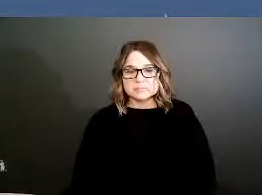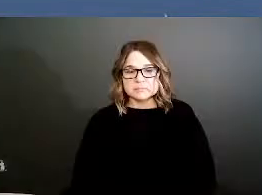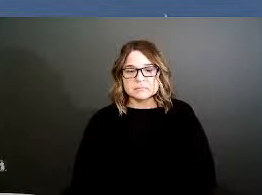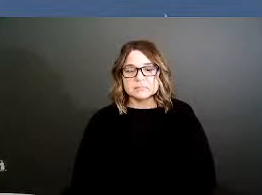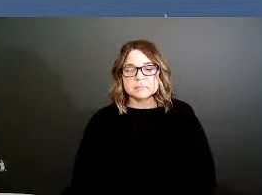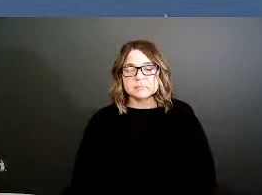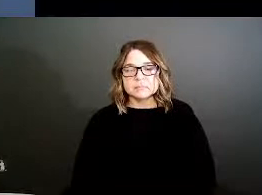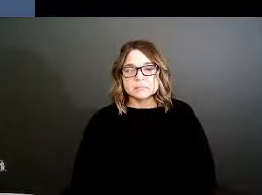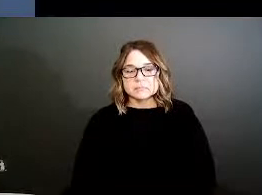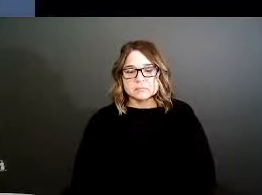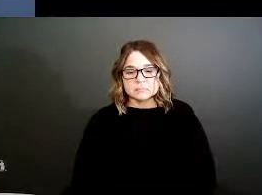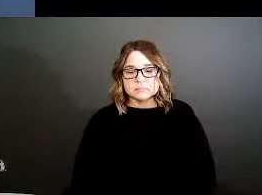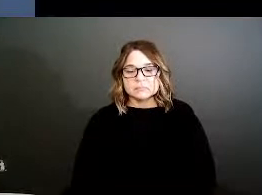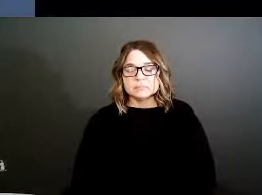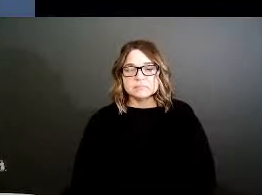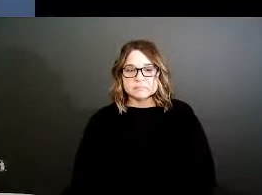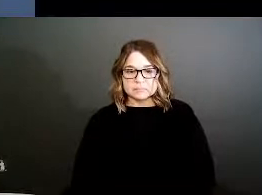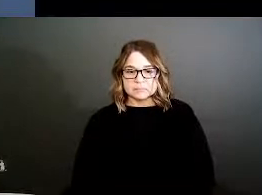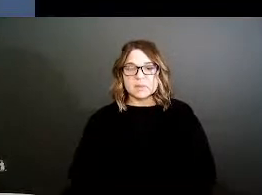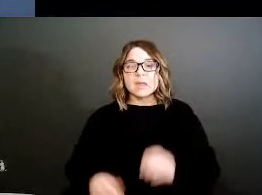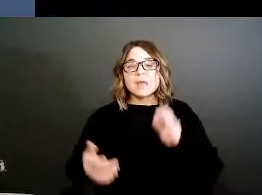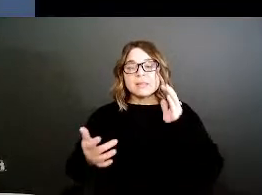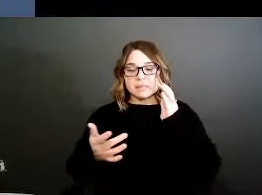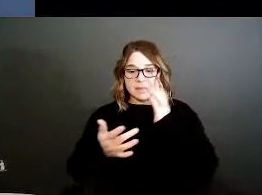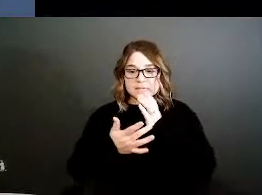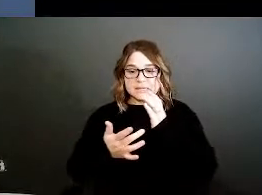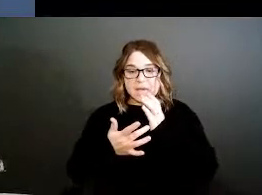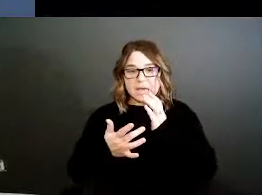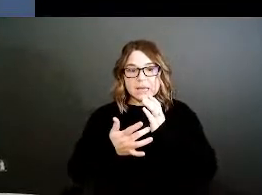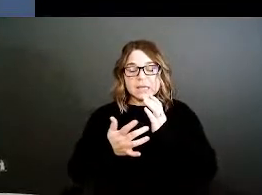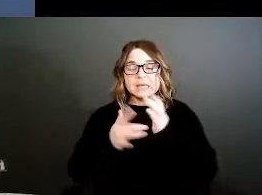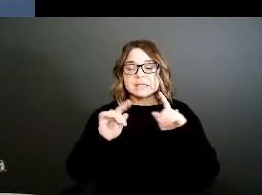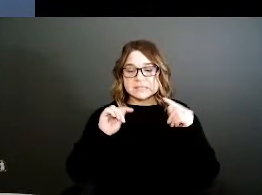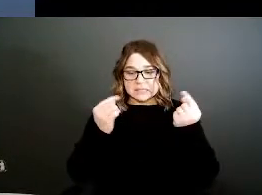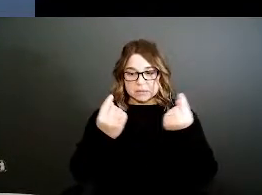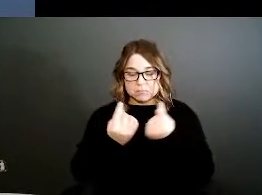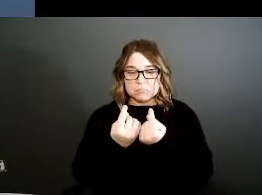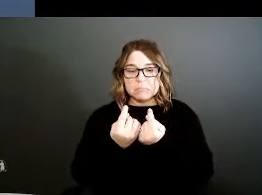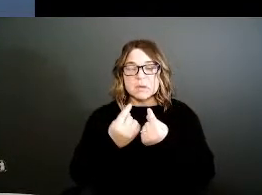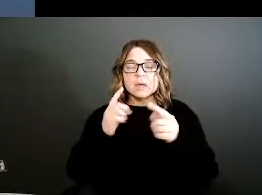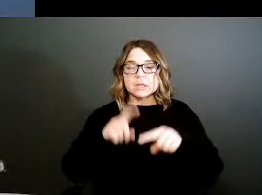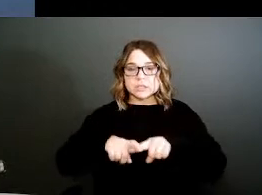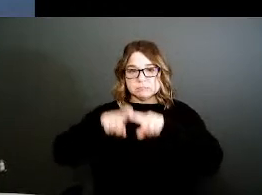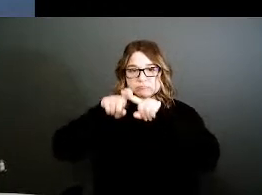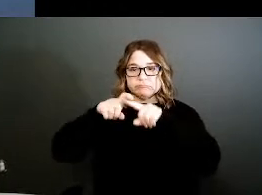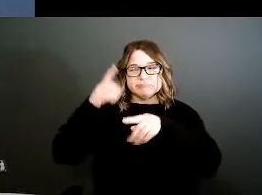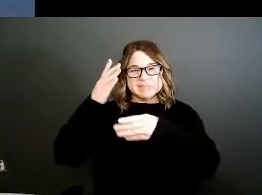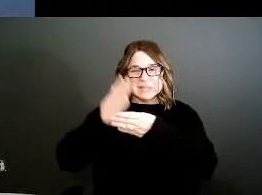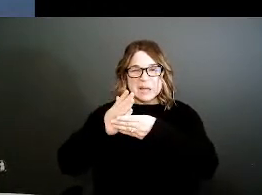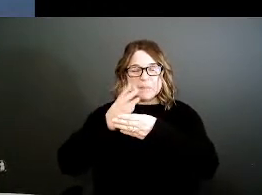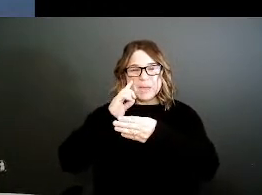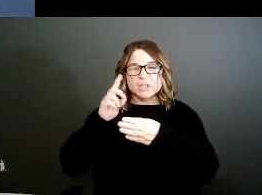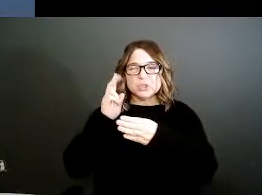AGAIN, THE TECH TEAM IS STOPPING FOLKS AFTER THE TWO MINUTES AND YOU CAN ALSO SUBMIT YOUR COMMENTS BY WRITING THROUGH THE WEBSITE FORM OR VIA EMAIL.